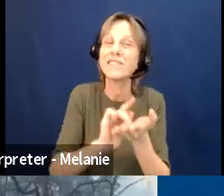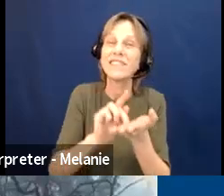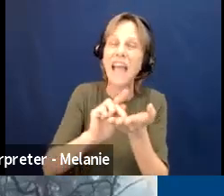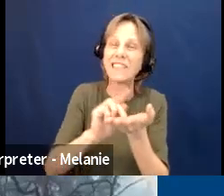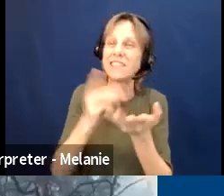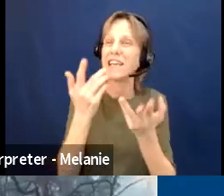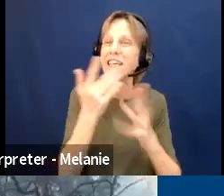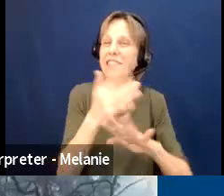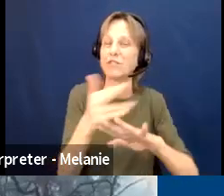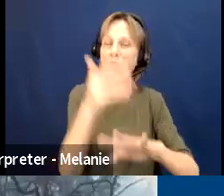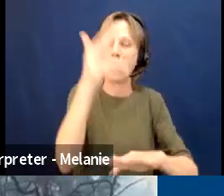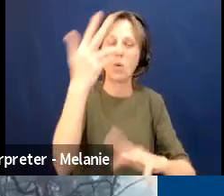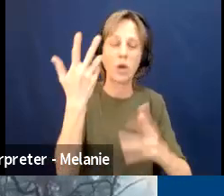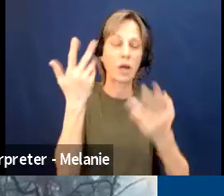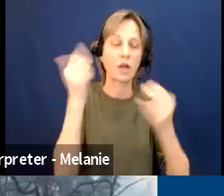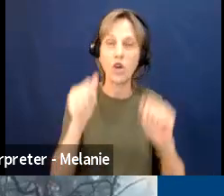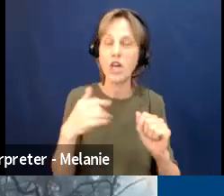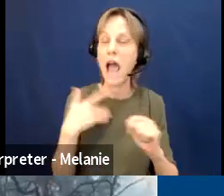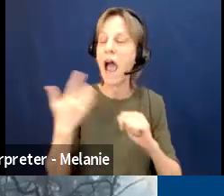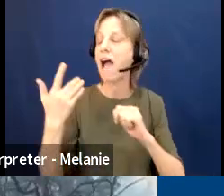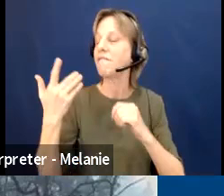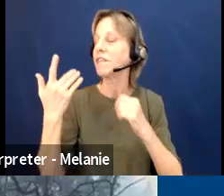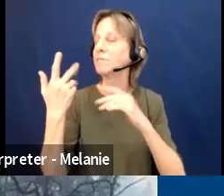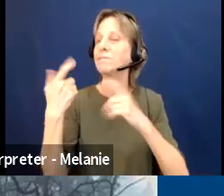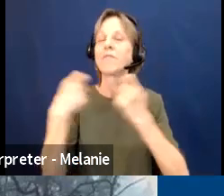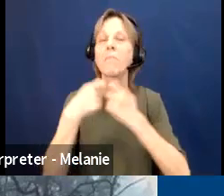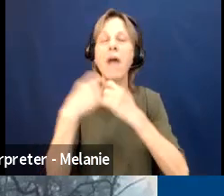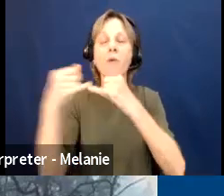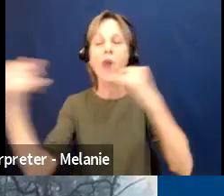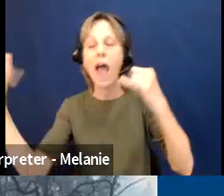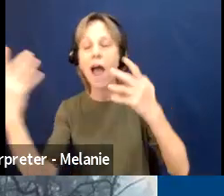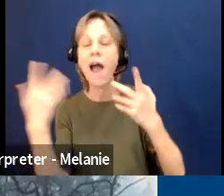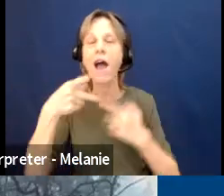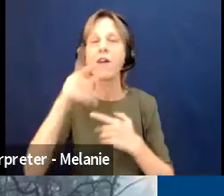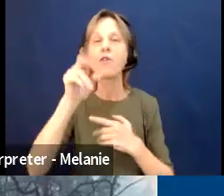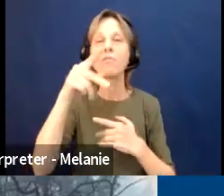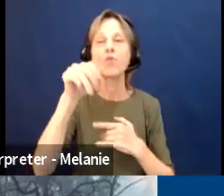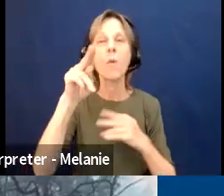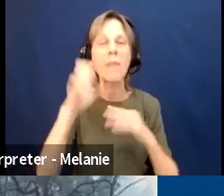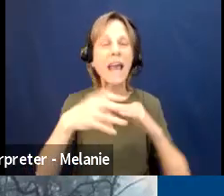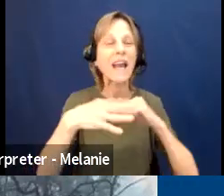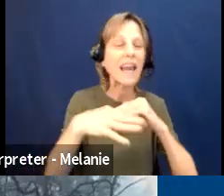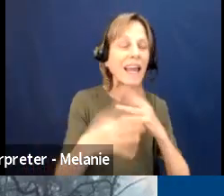might be leaking propane there's debris everywhere there's broken glass and metal nails screws so